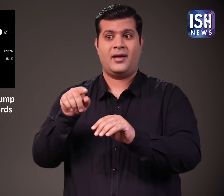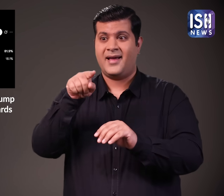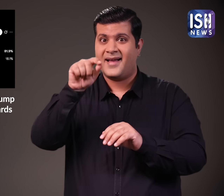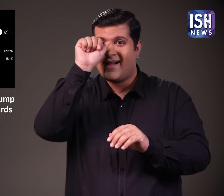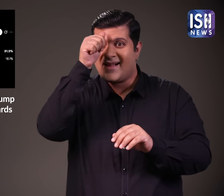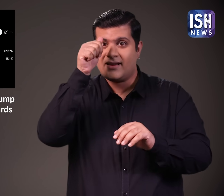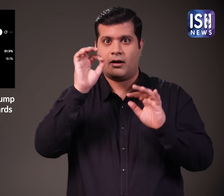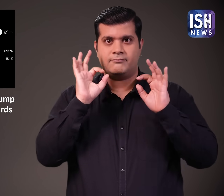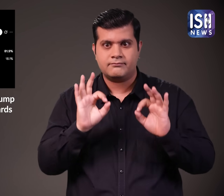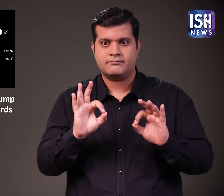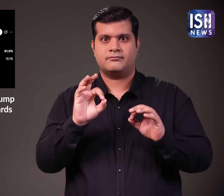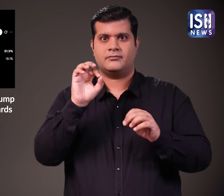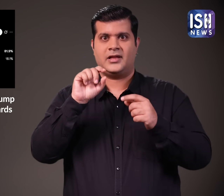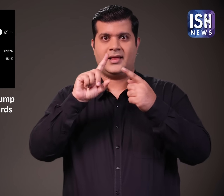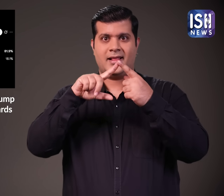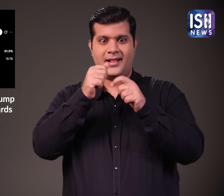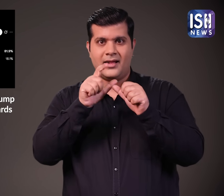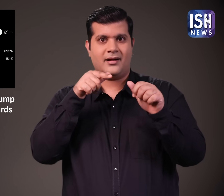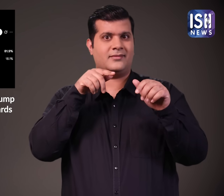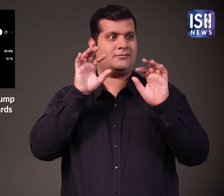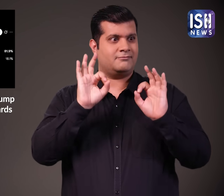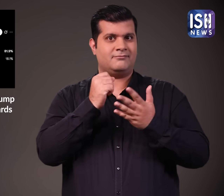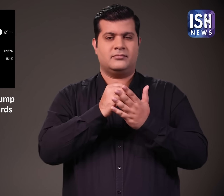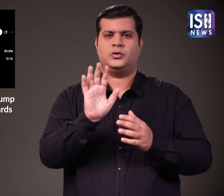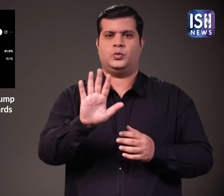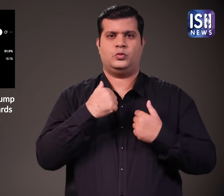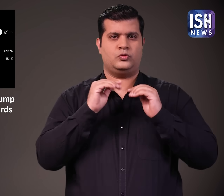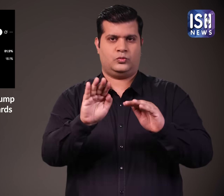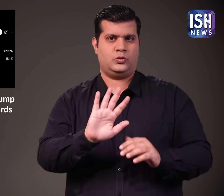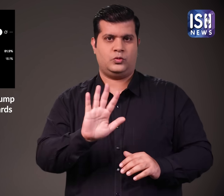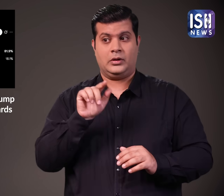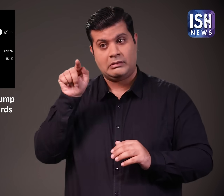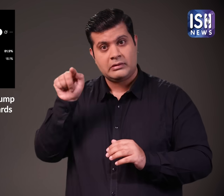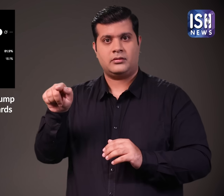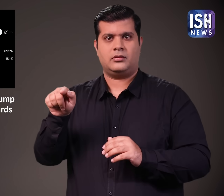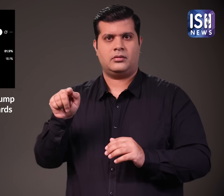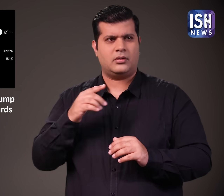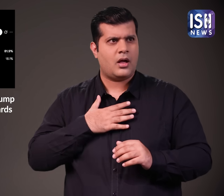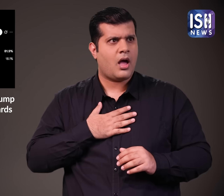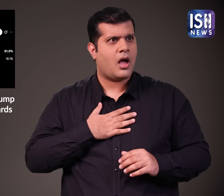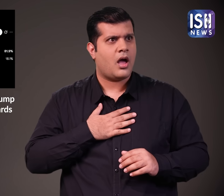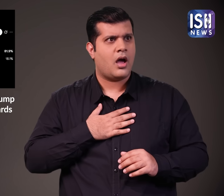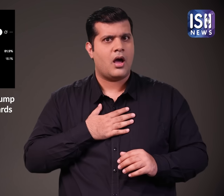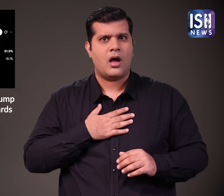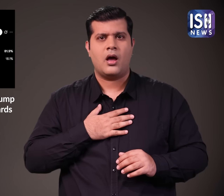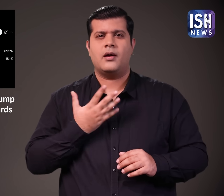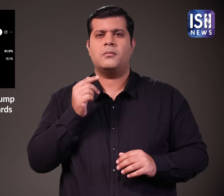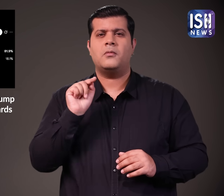They did not choose to support the legal Indians, instead chose them. Shocking! But why?